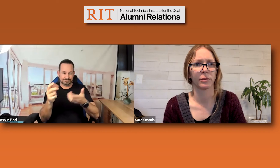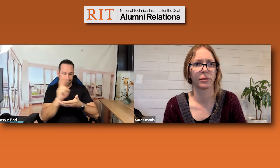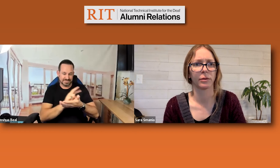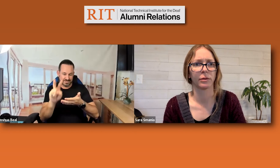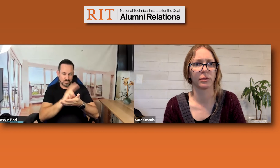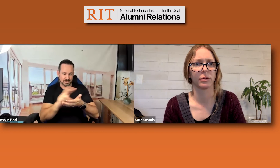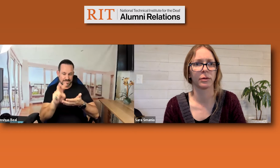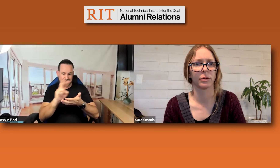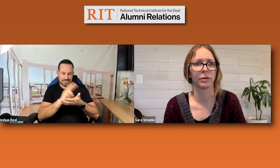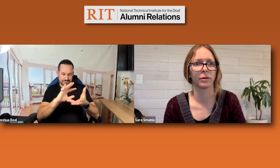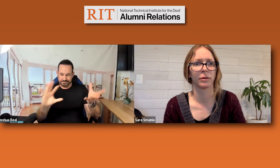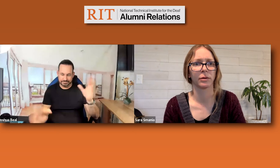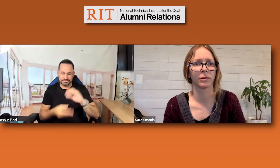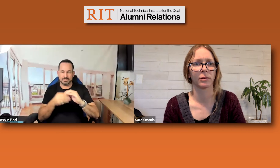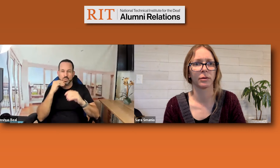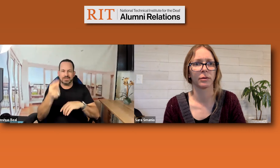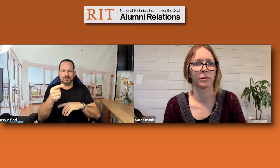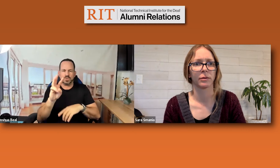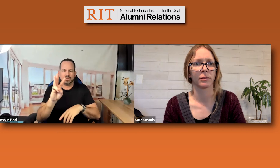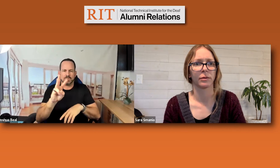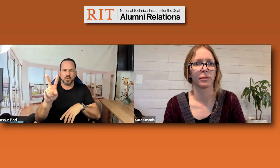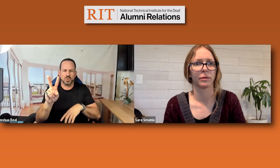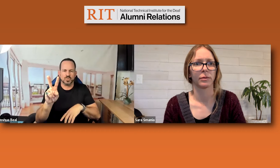When you get your paycheck every two weeks...